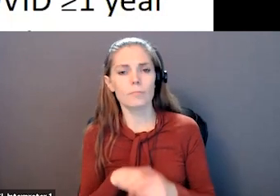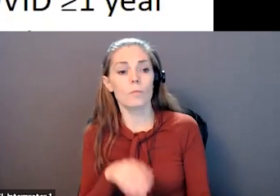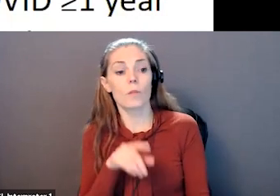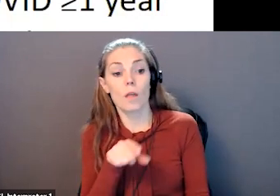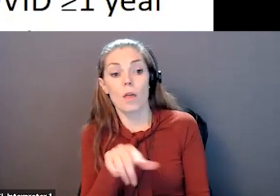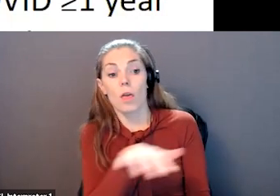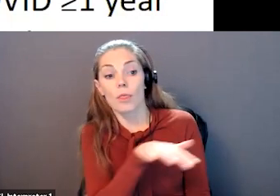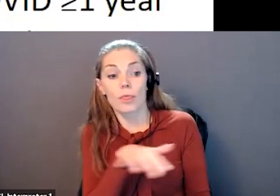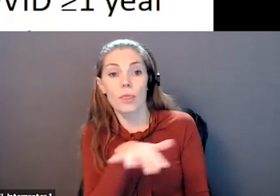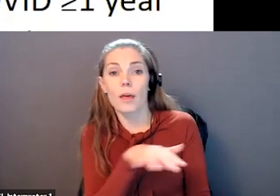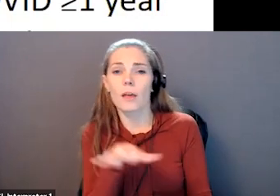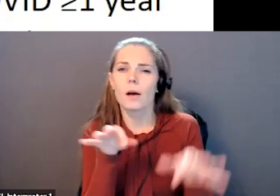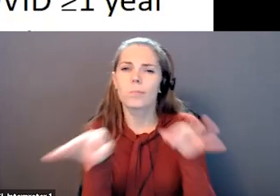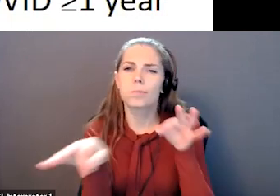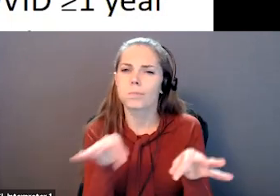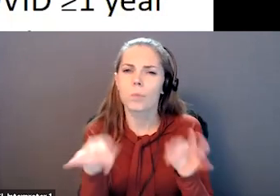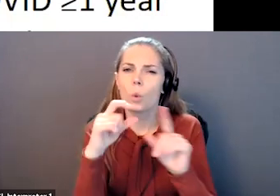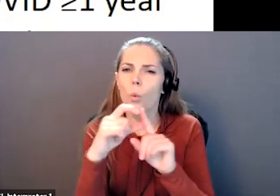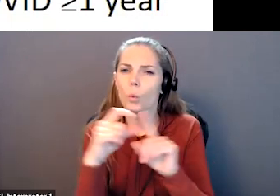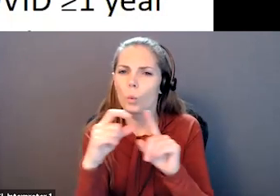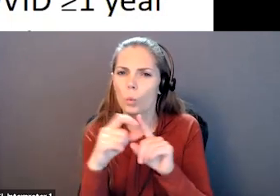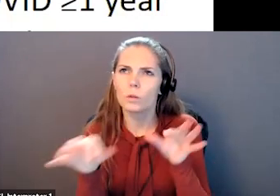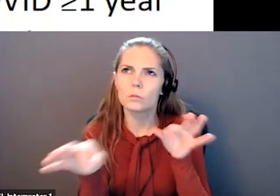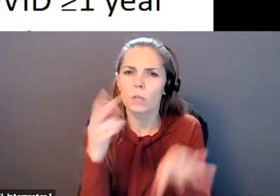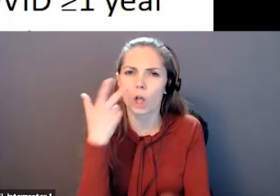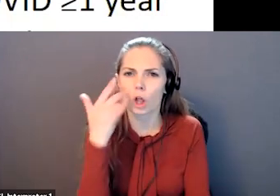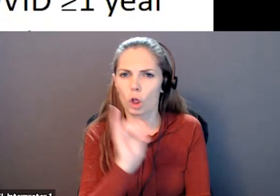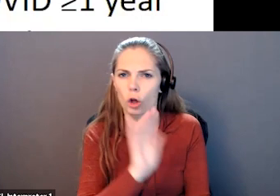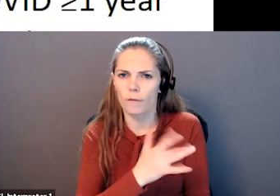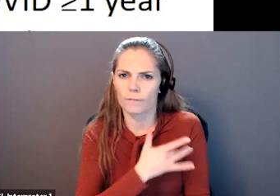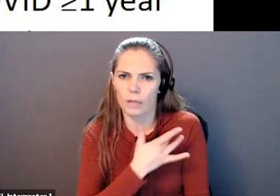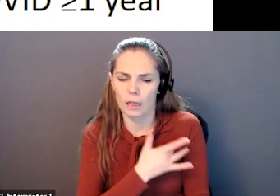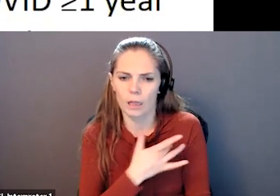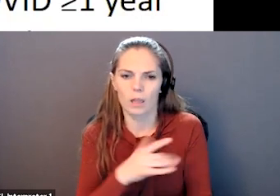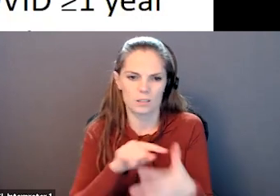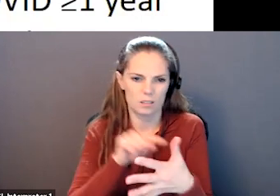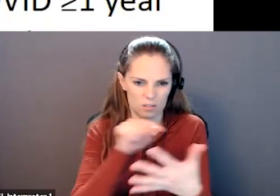experience included describing it as similar to a roller coaster or a yo-yo and people also would